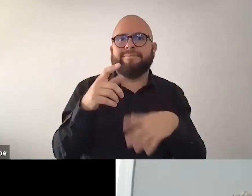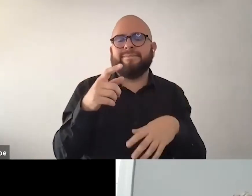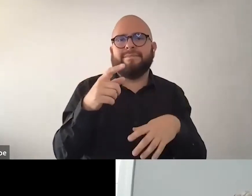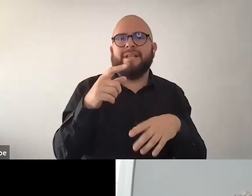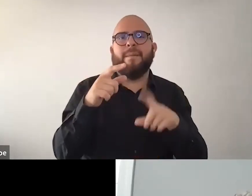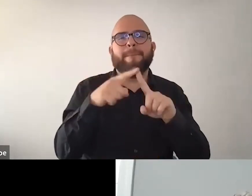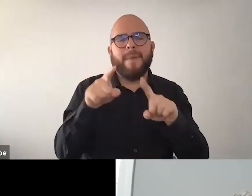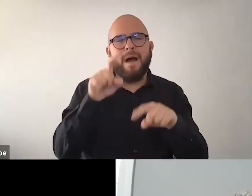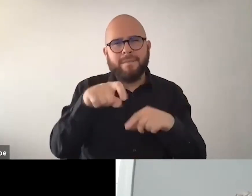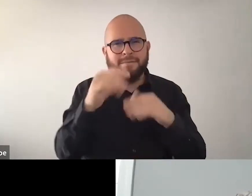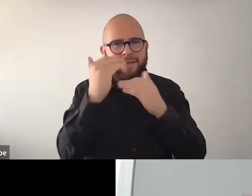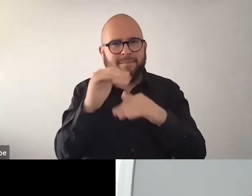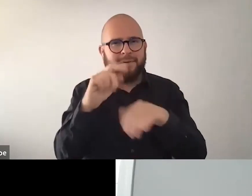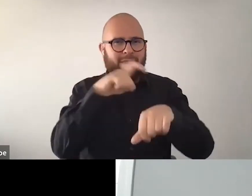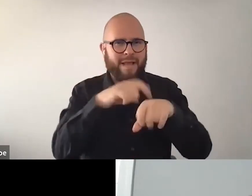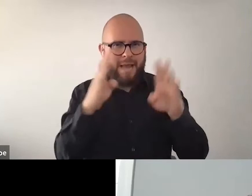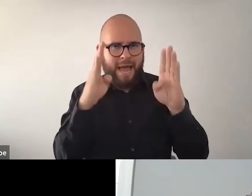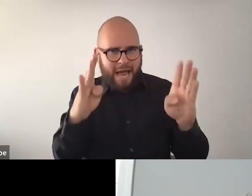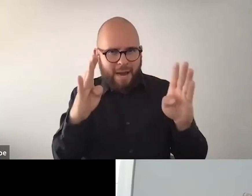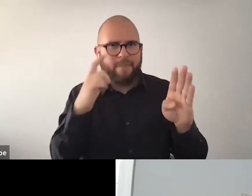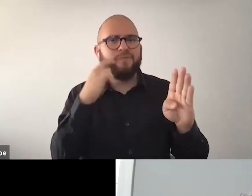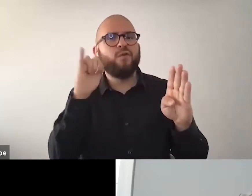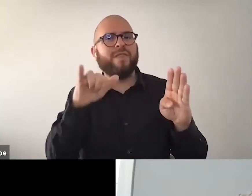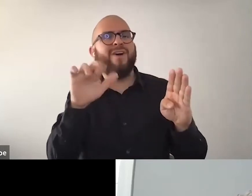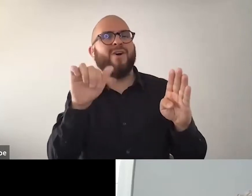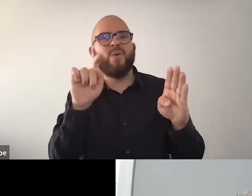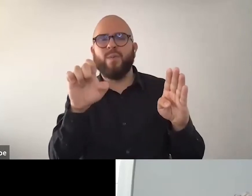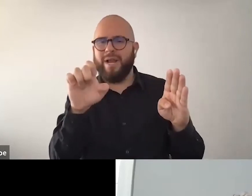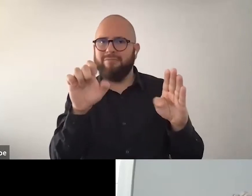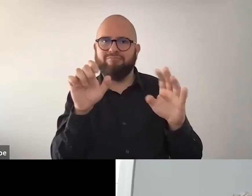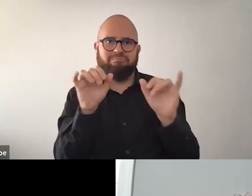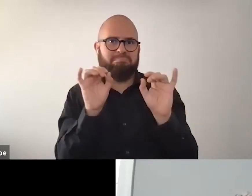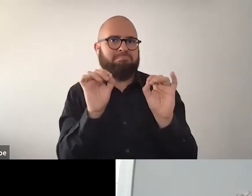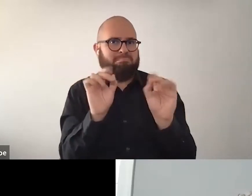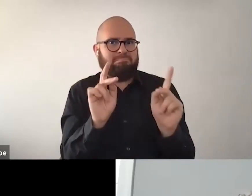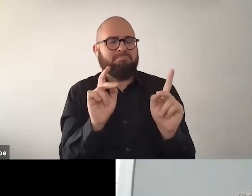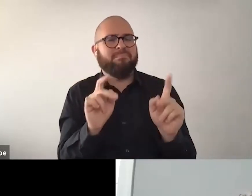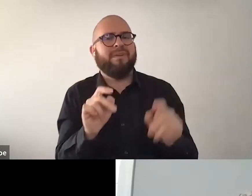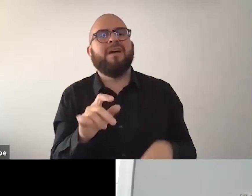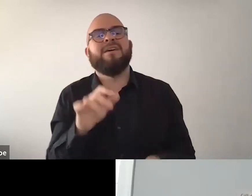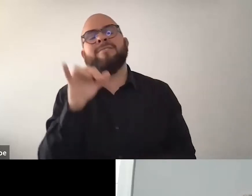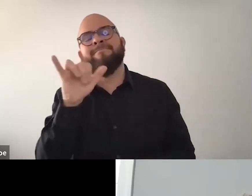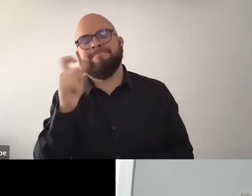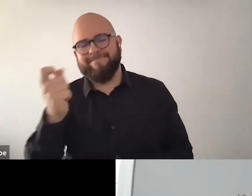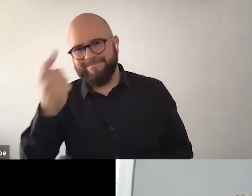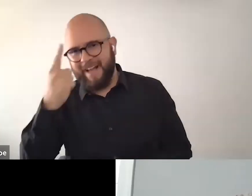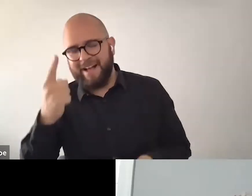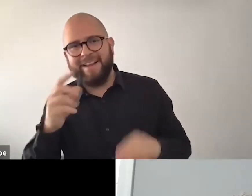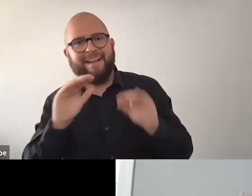Again, simple, much much easier to understand for everyone. I love it.